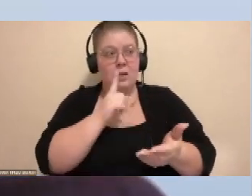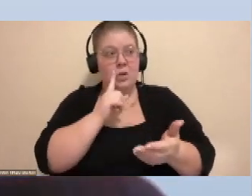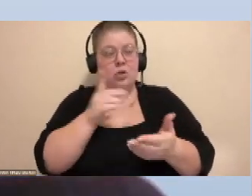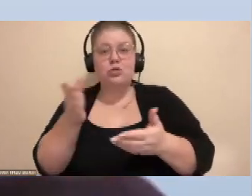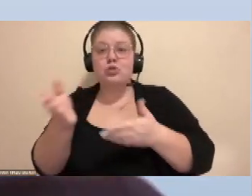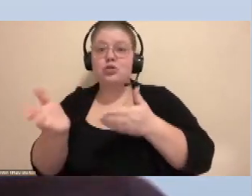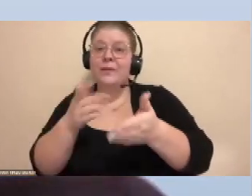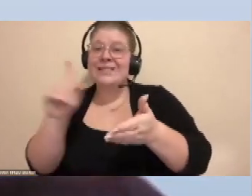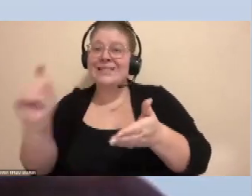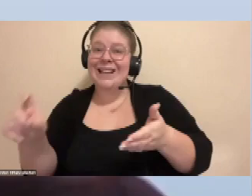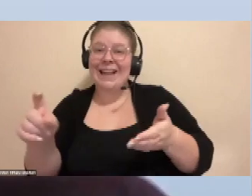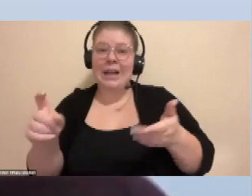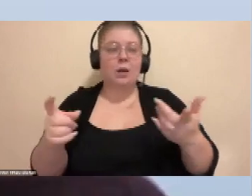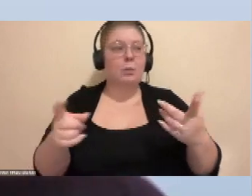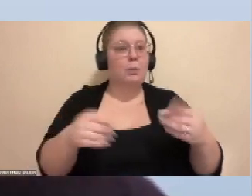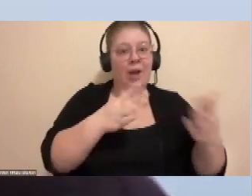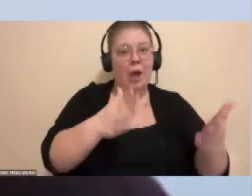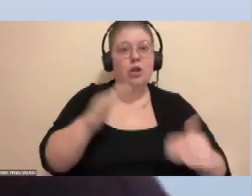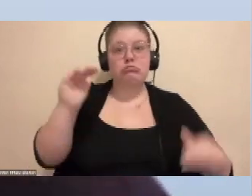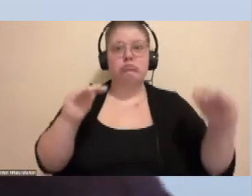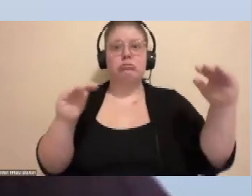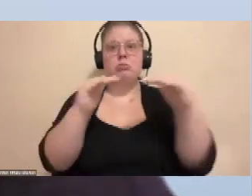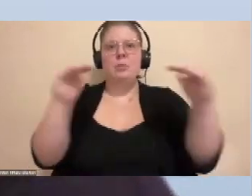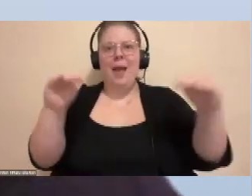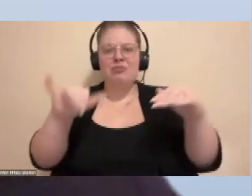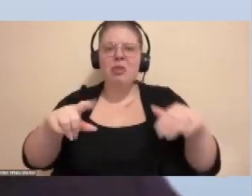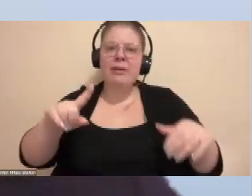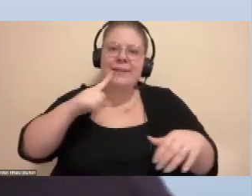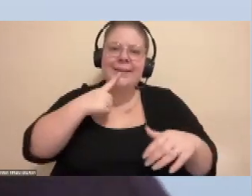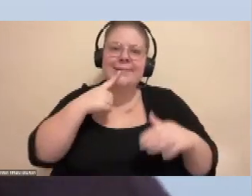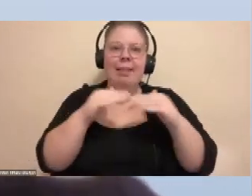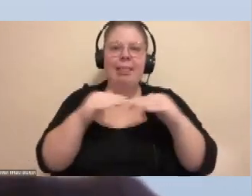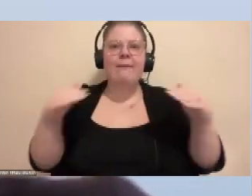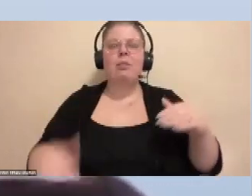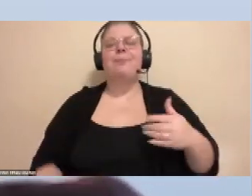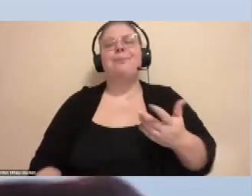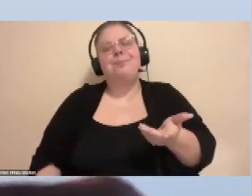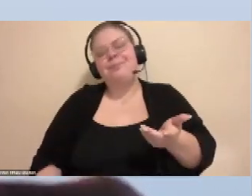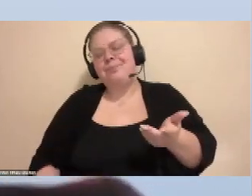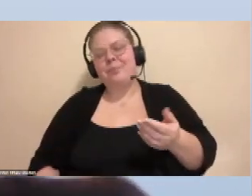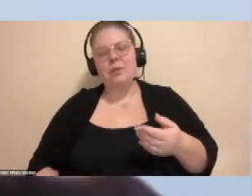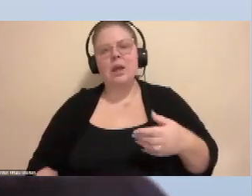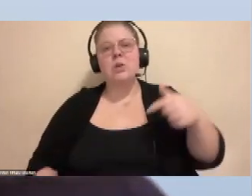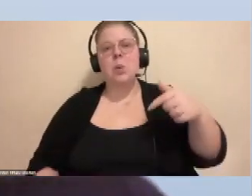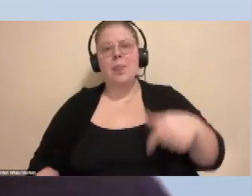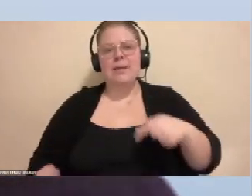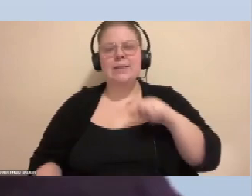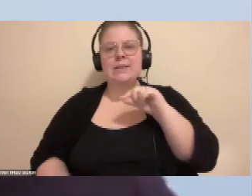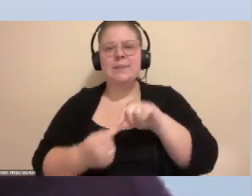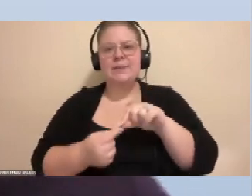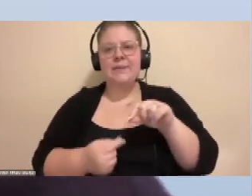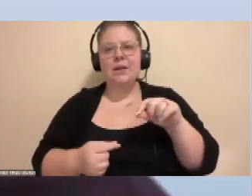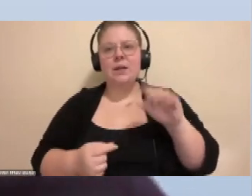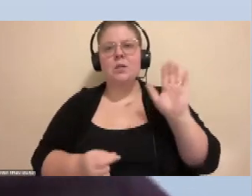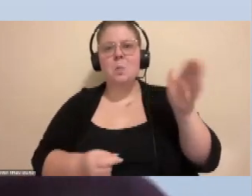So I'm raising this a lot. This specific webinar is looking at how advocates and